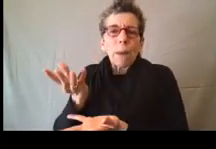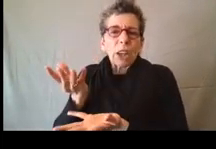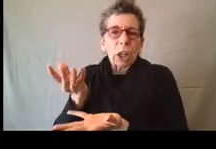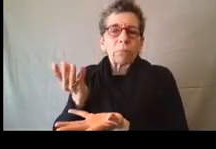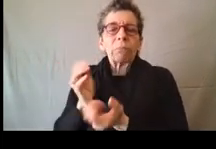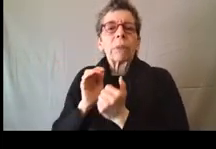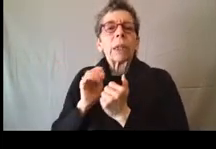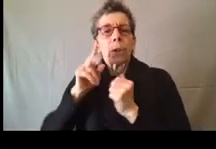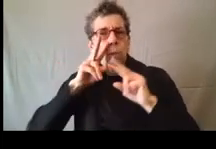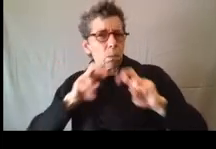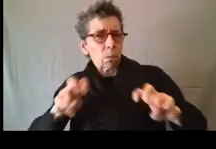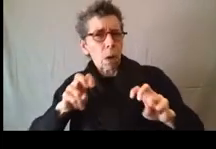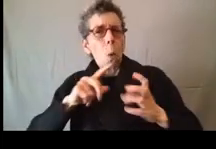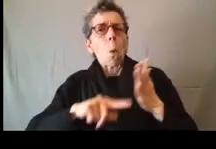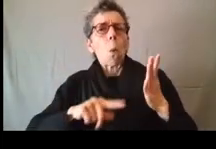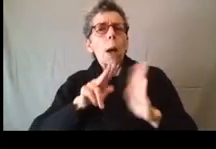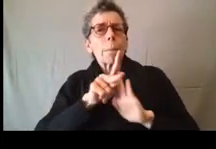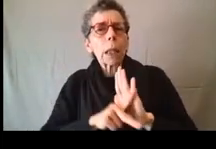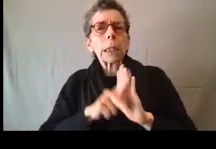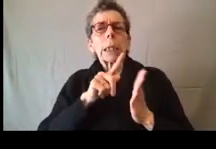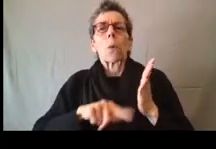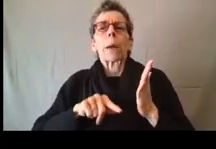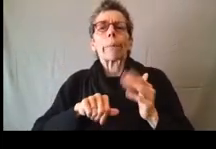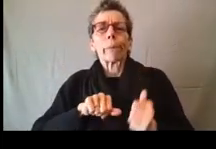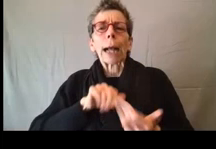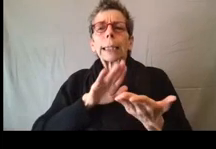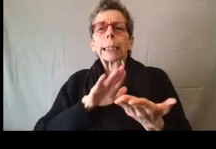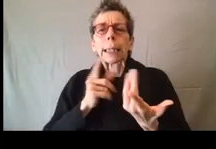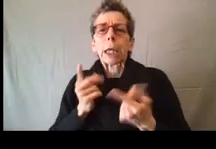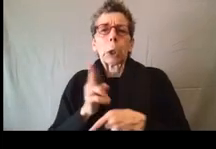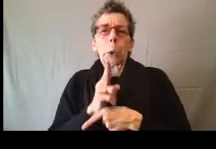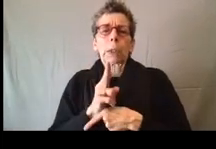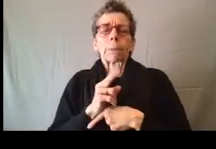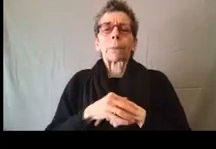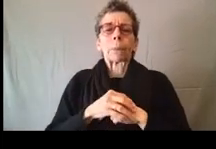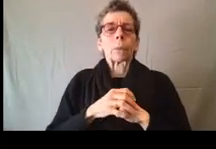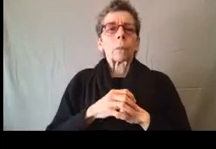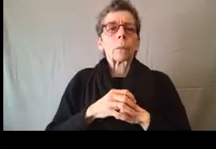practices are happening or not. In terms of that information about services and practices